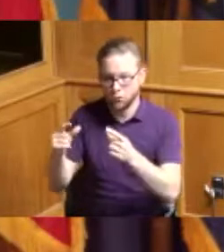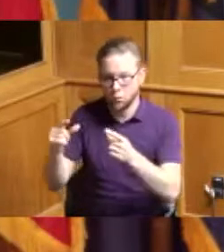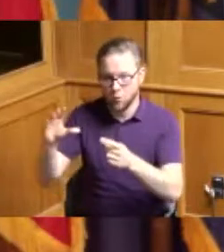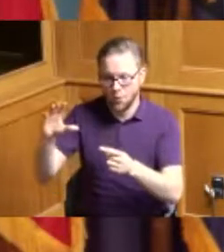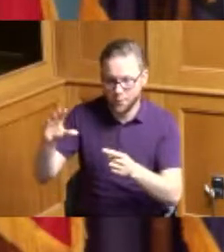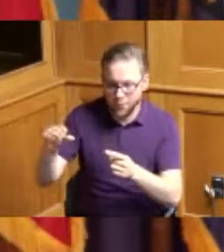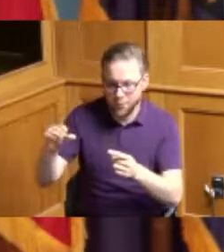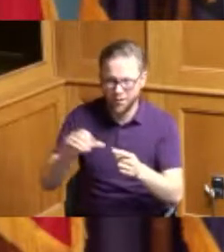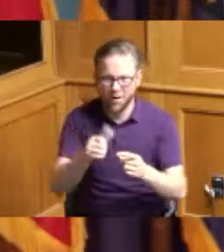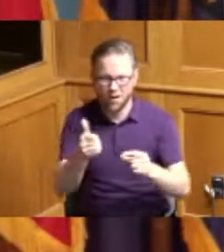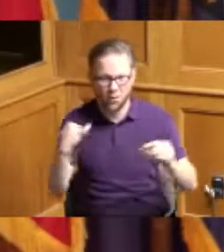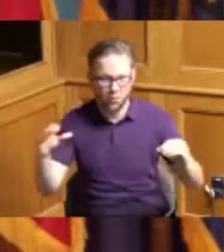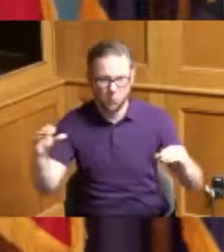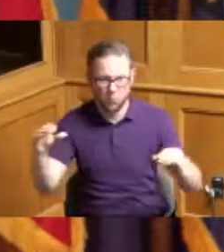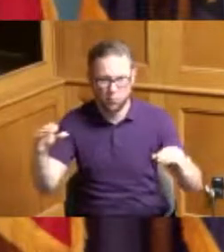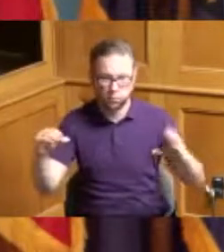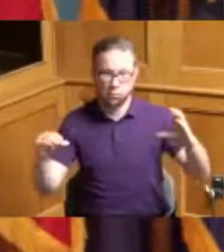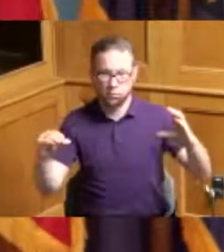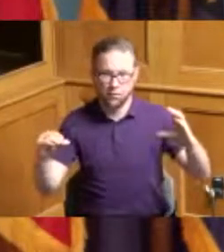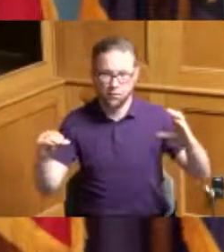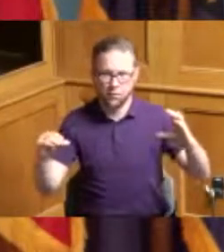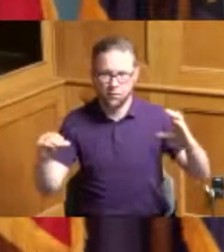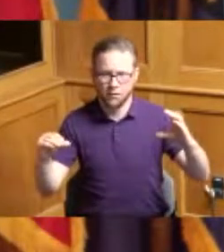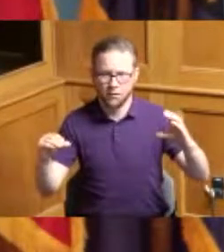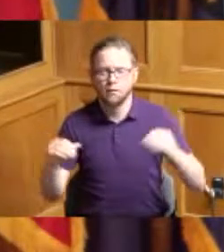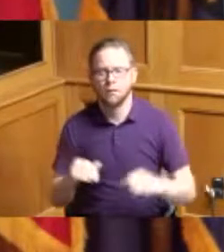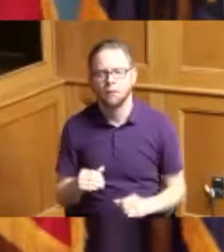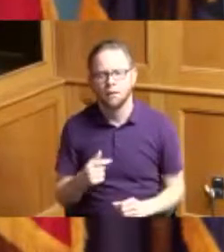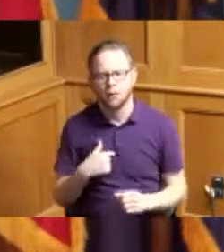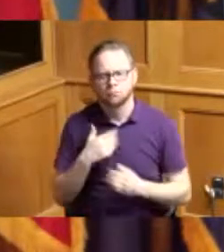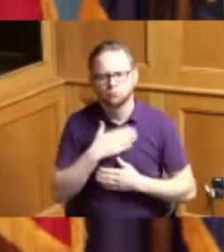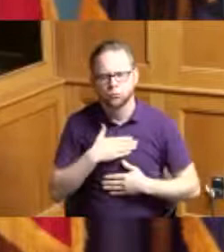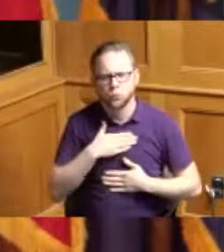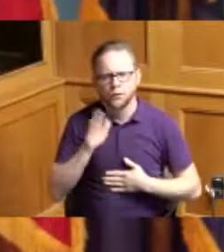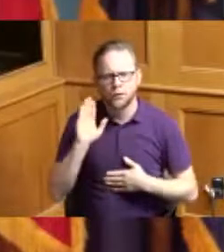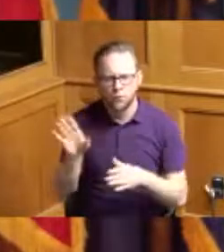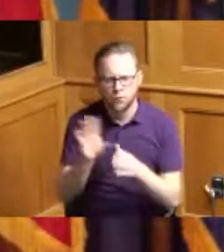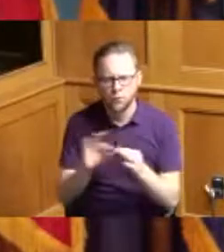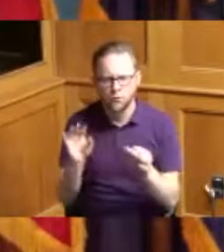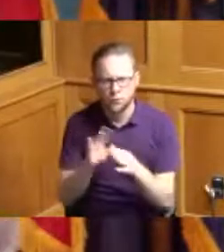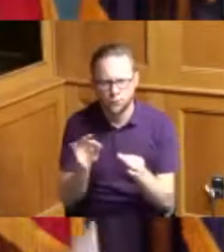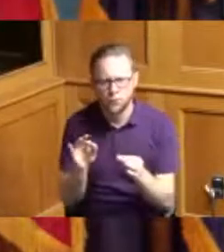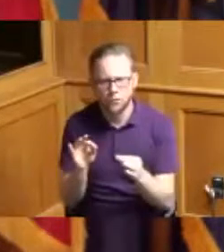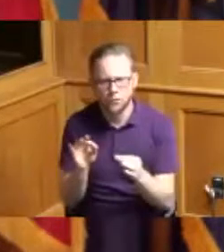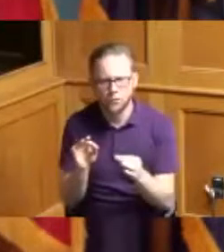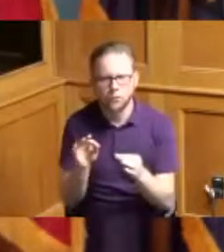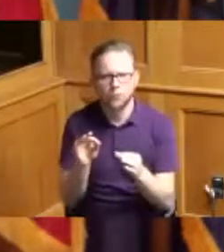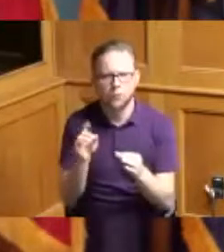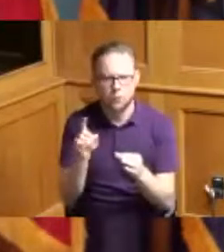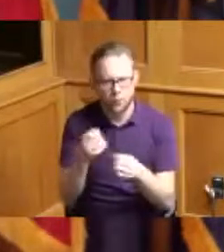the the formula I appreciate you saying that we've got to make sure that it's easily understood